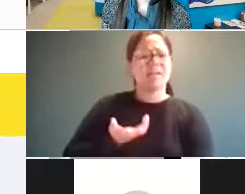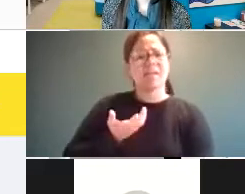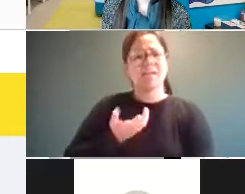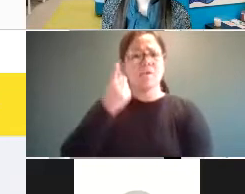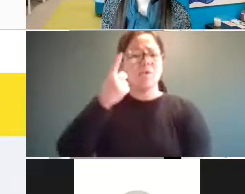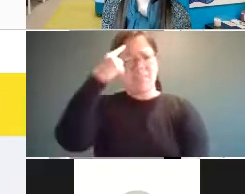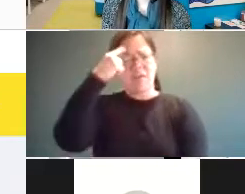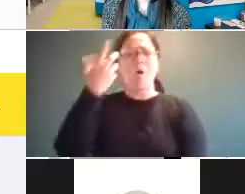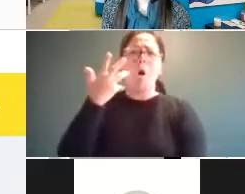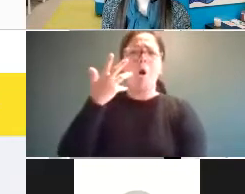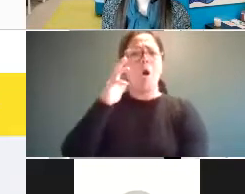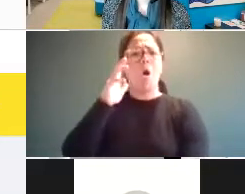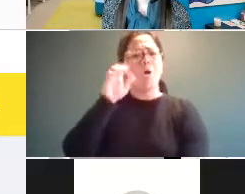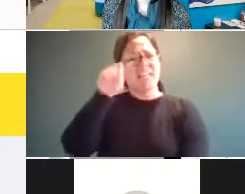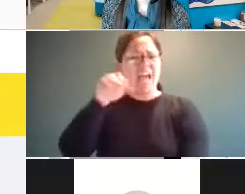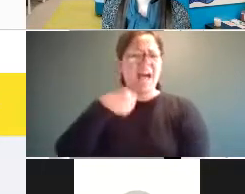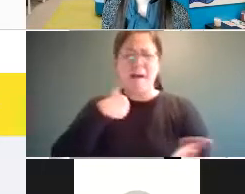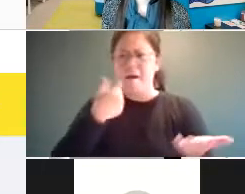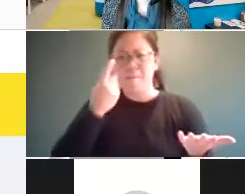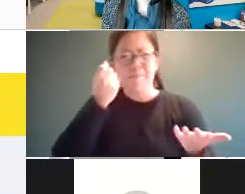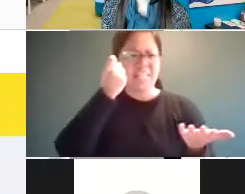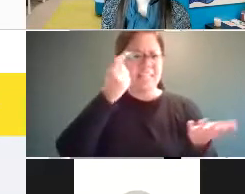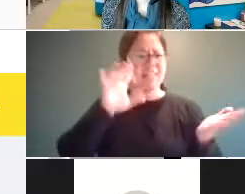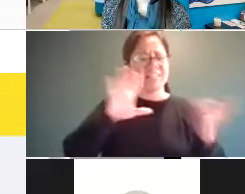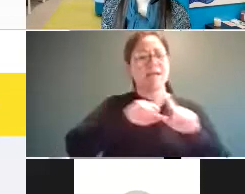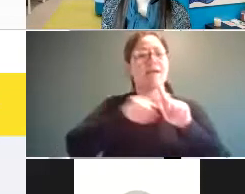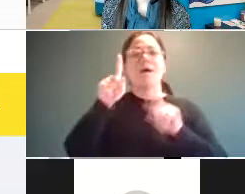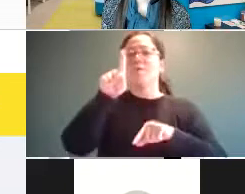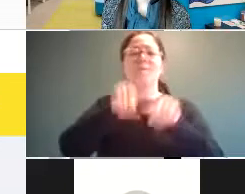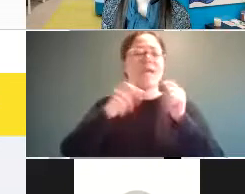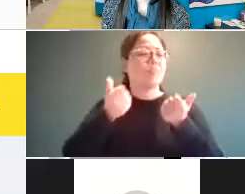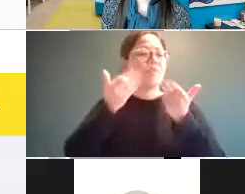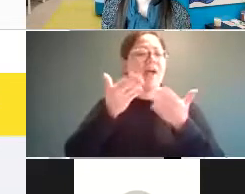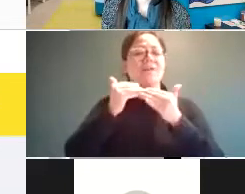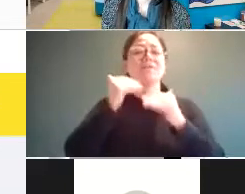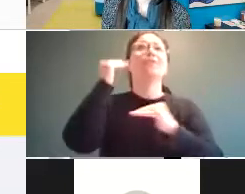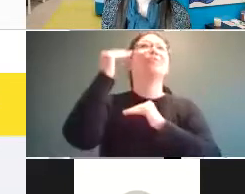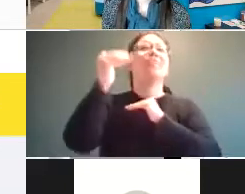and understood, but you can't provide too much direction to a translation partner team.